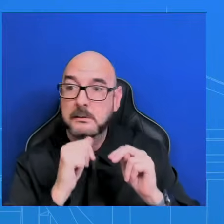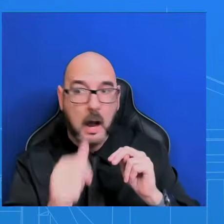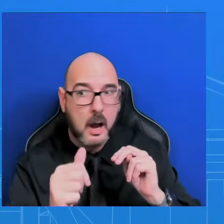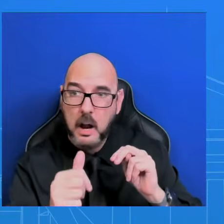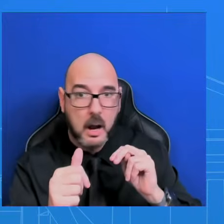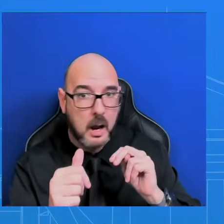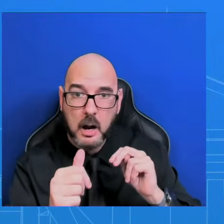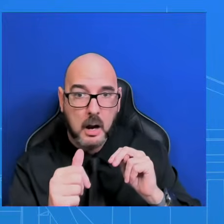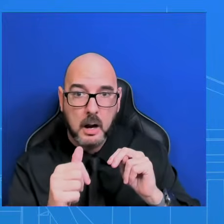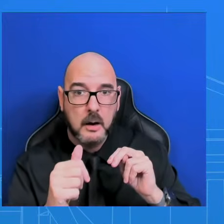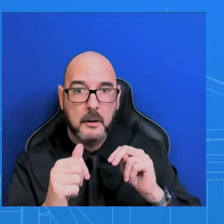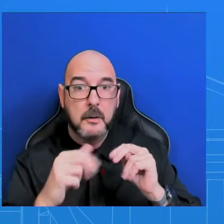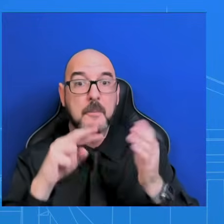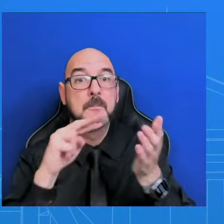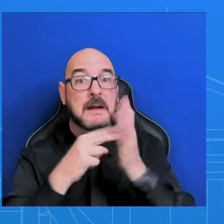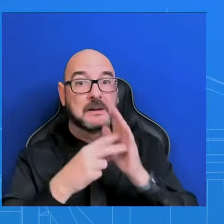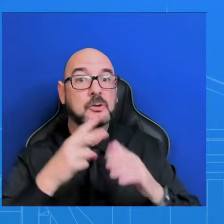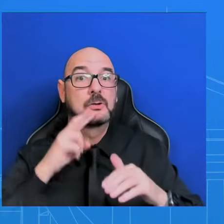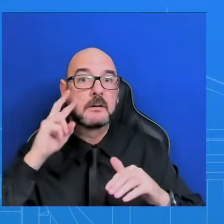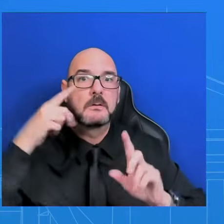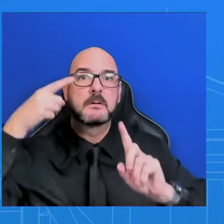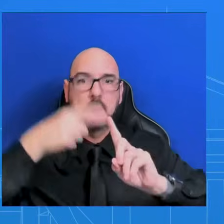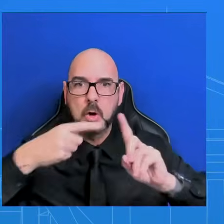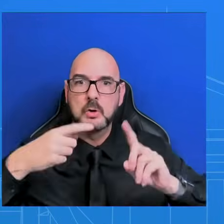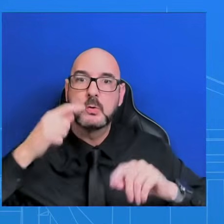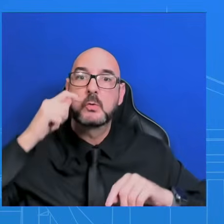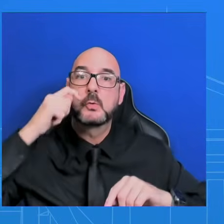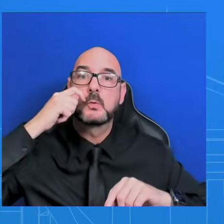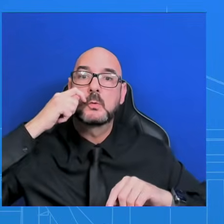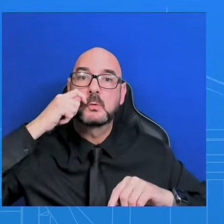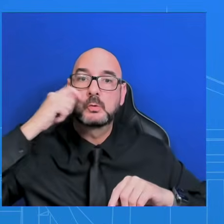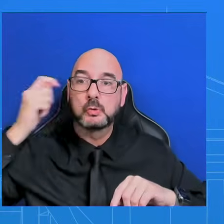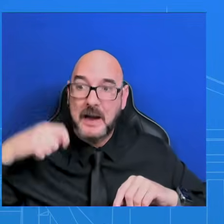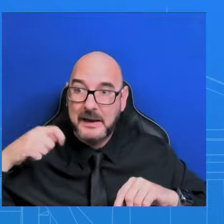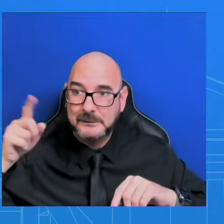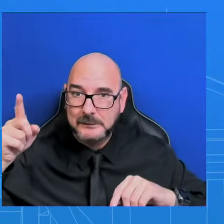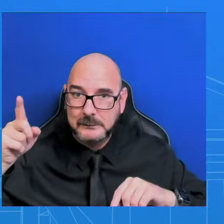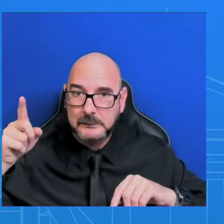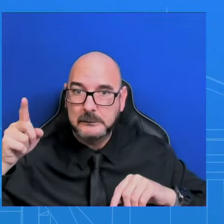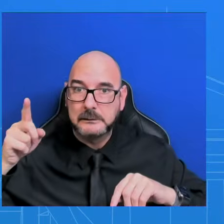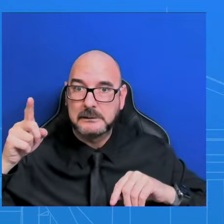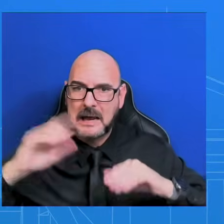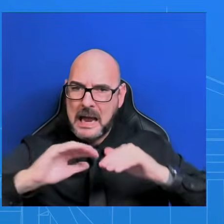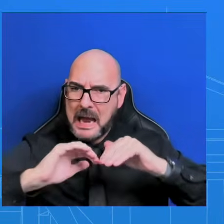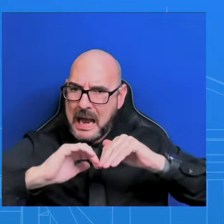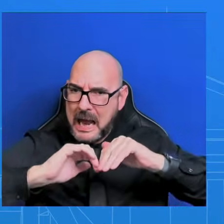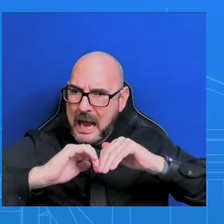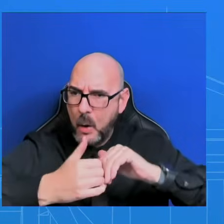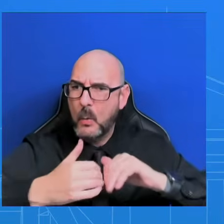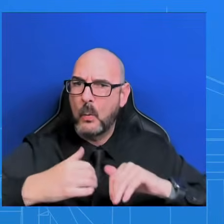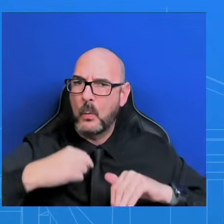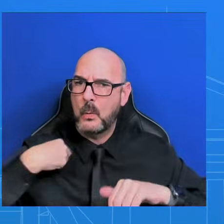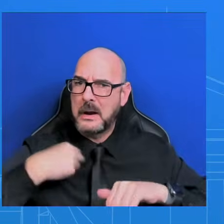the importance for us to continue to support Ukraine and how Congress has to act. And what's expected of us, not just in our national security --